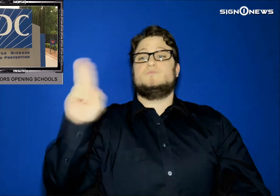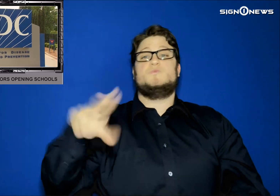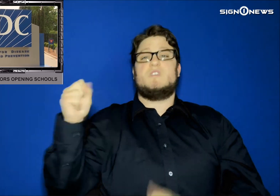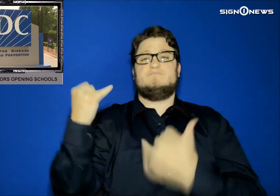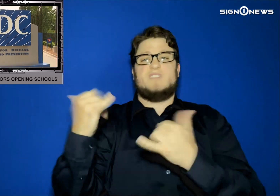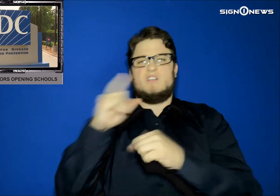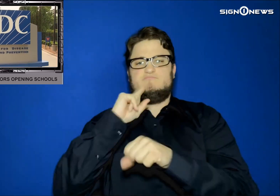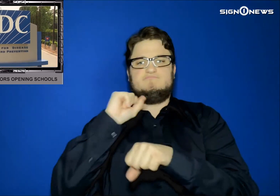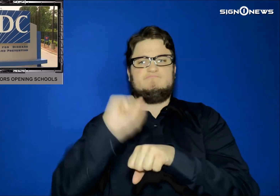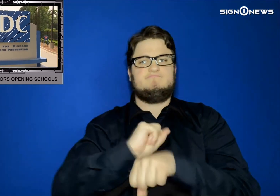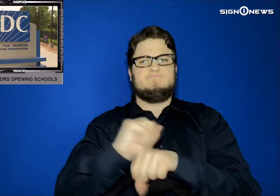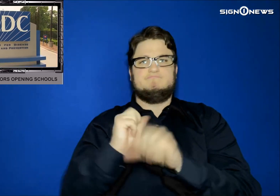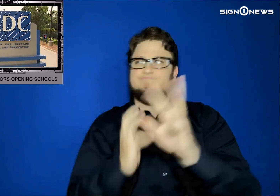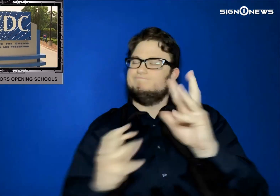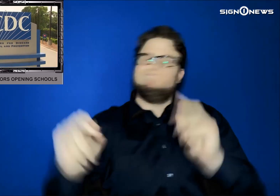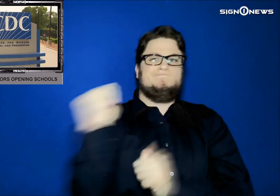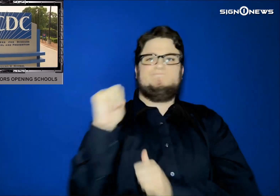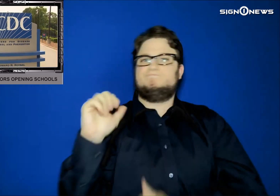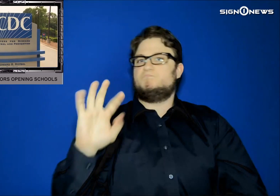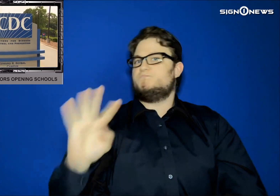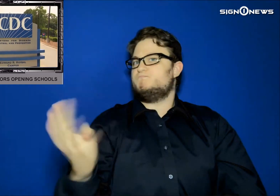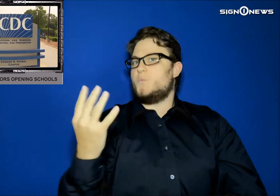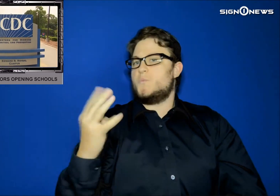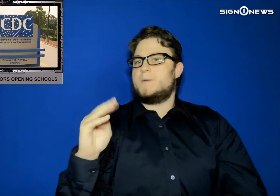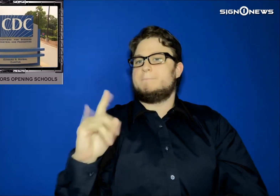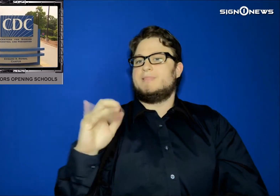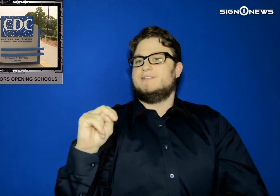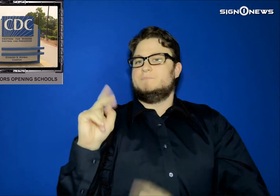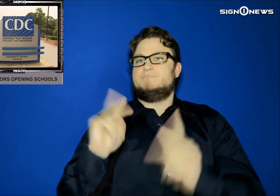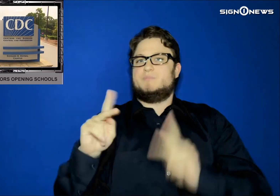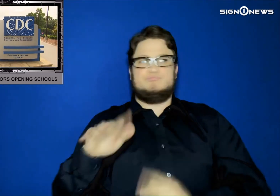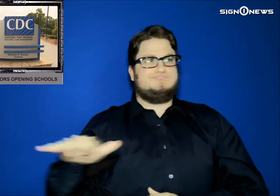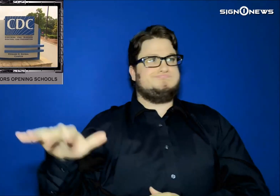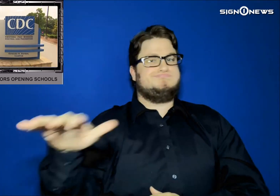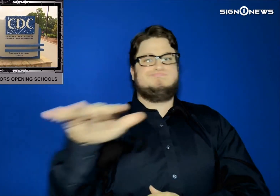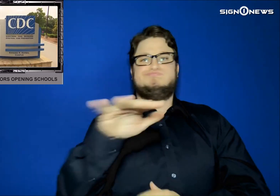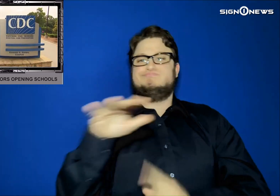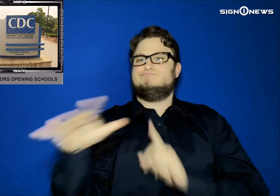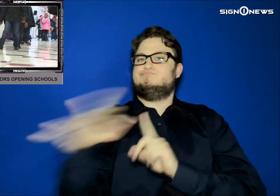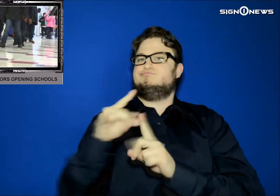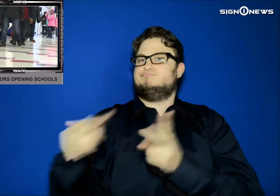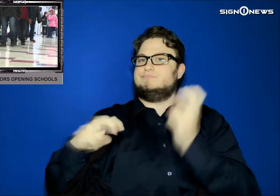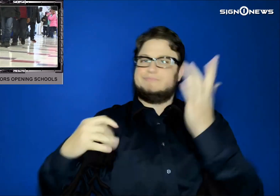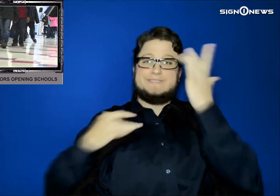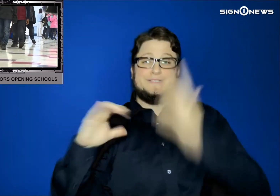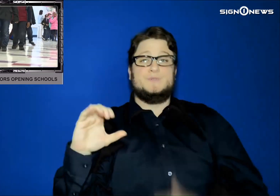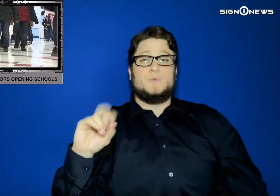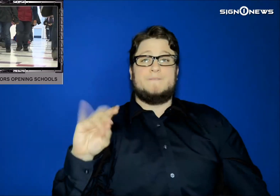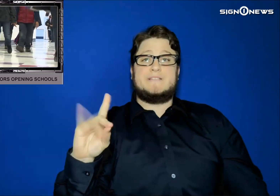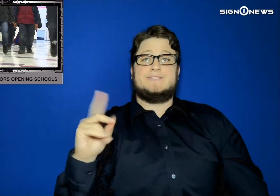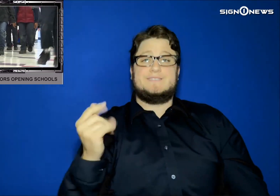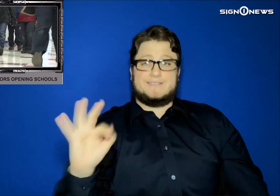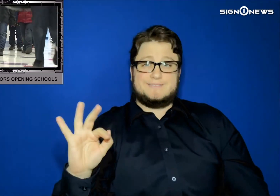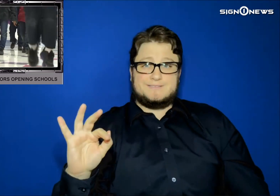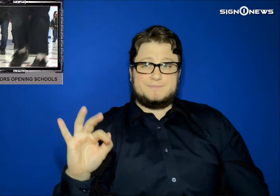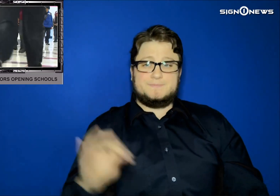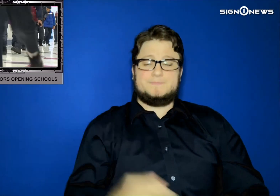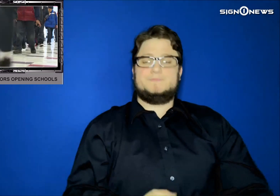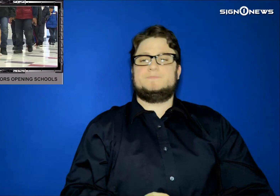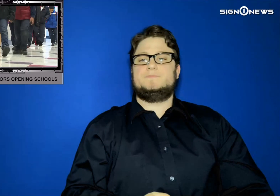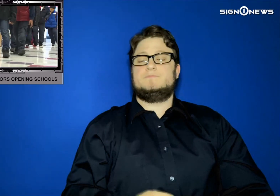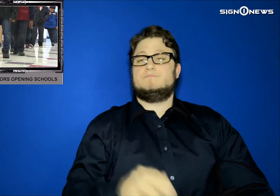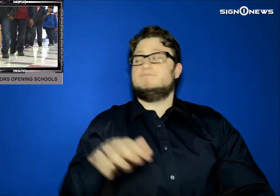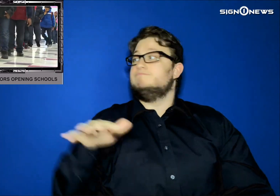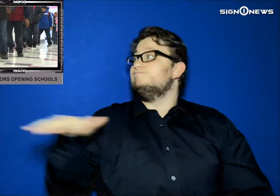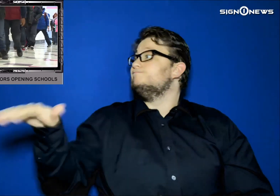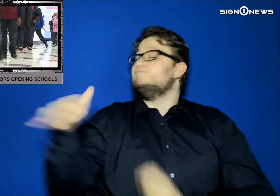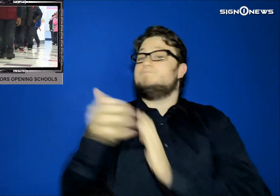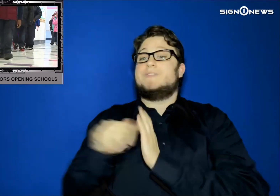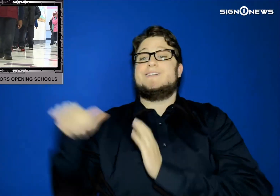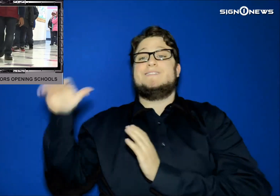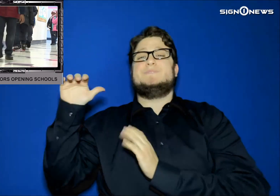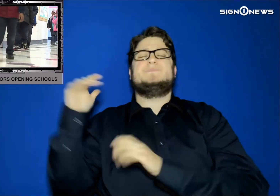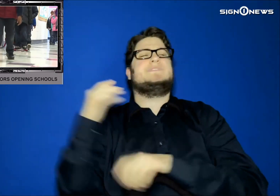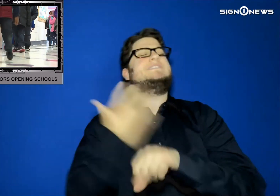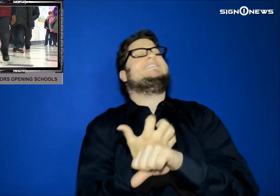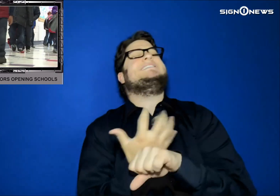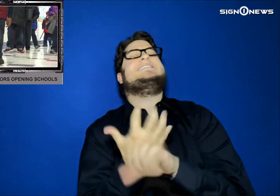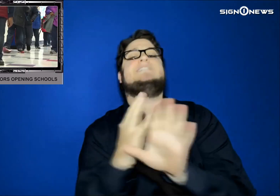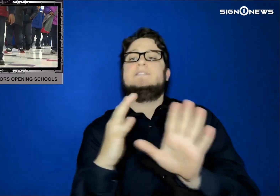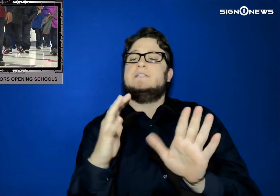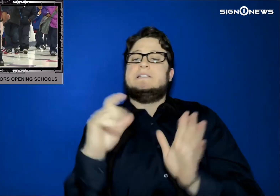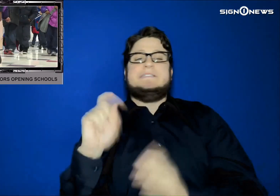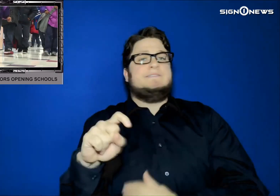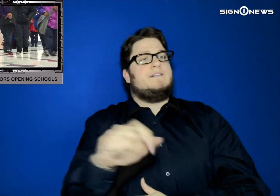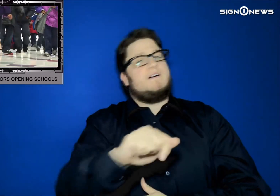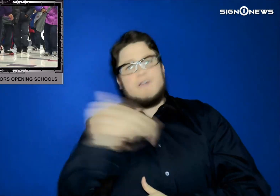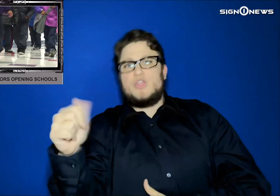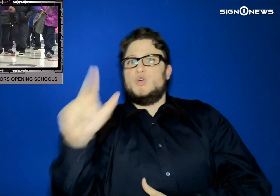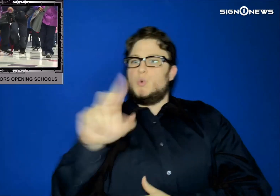The US has now surpassed 4 million Covid-19 cases and experts are pleading for another